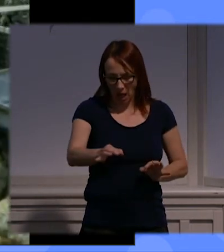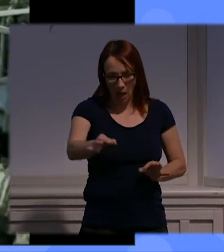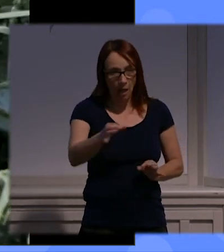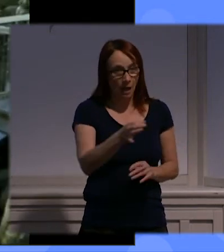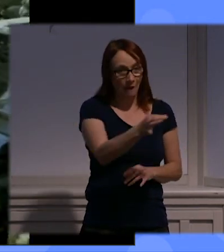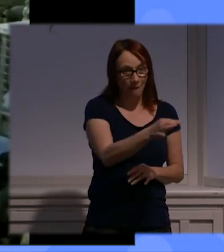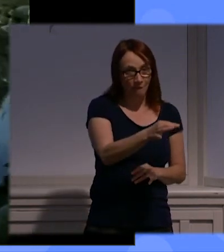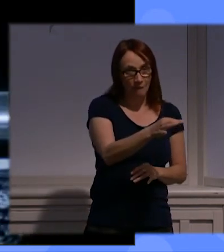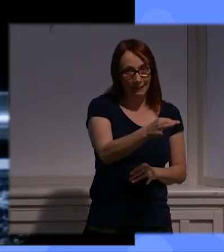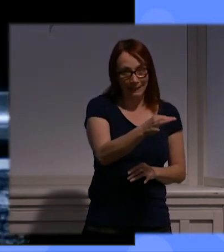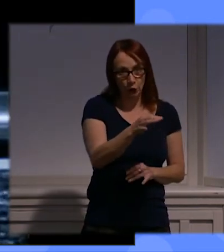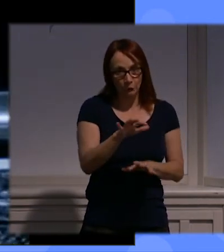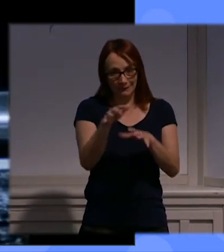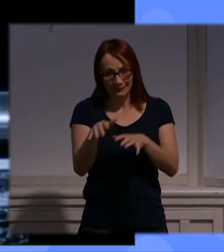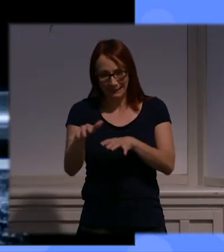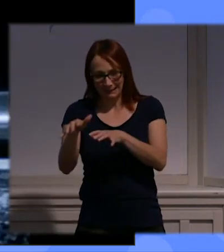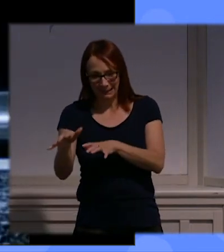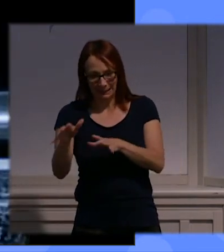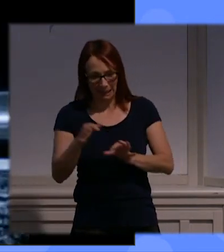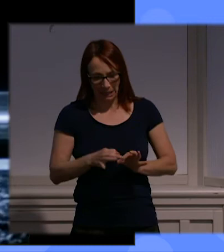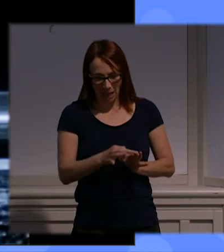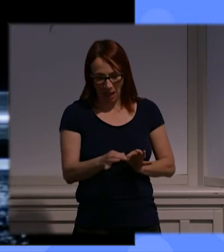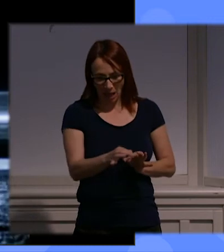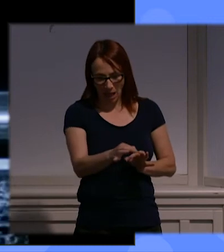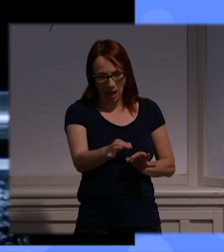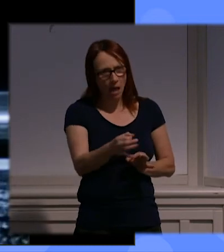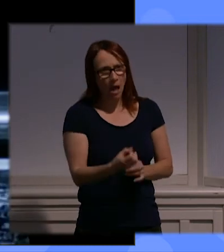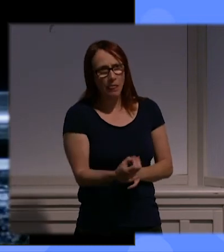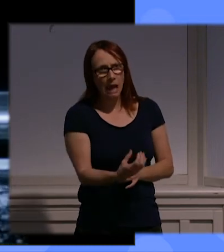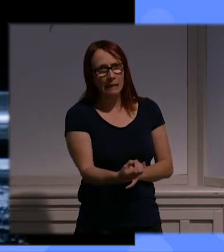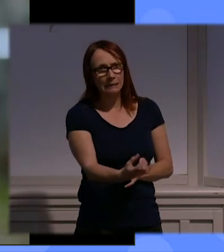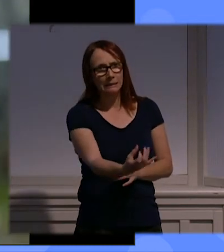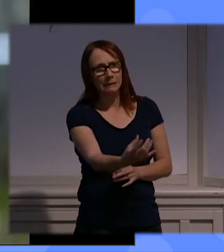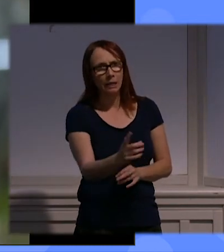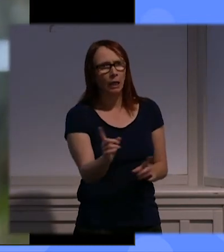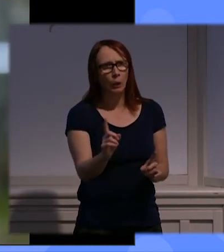ocean how the lights work what turns them on the lights are turned on when